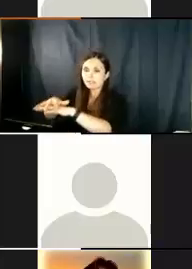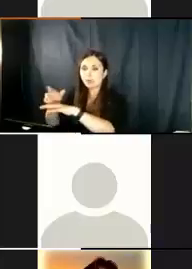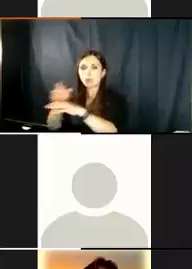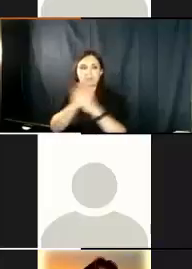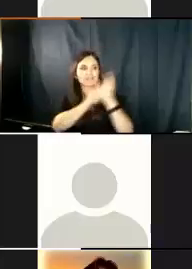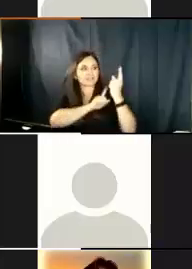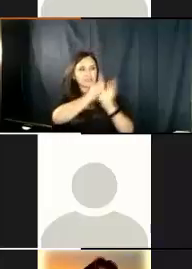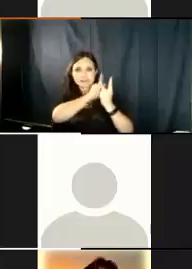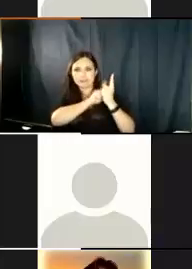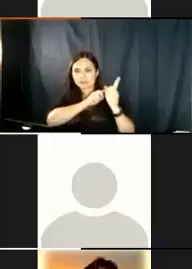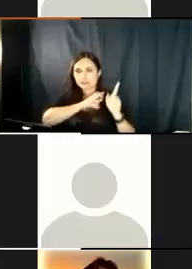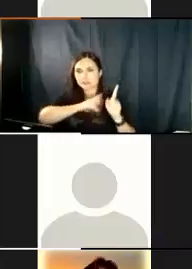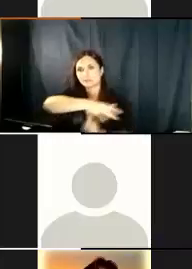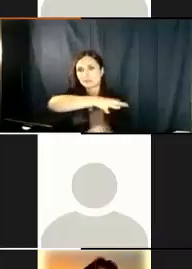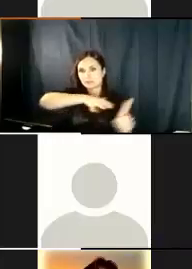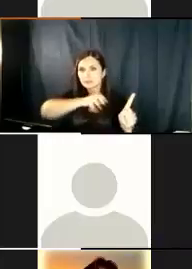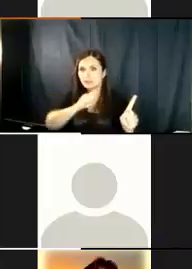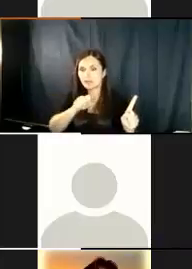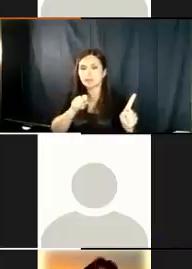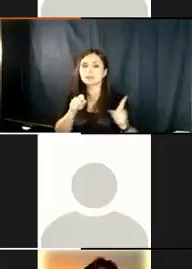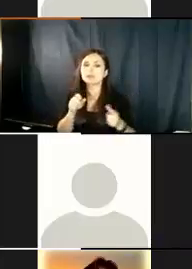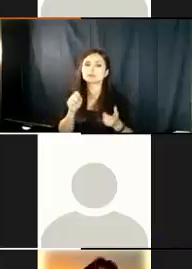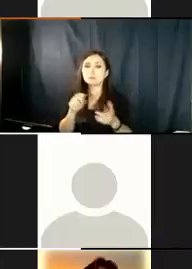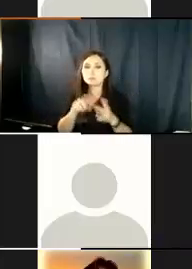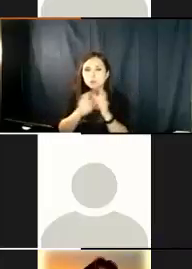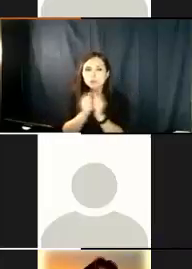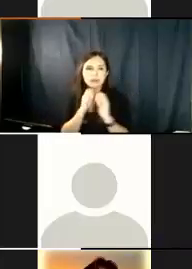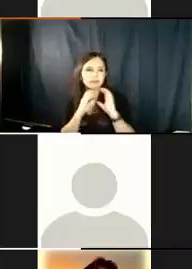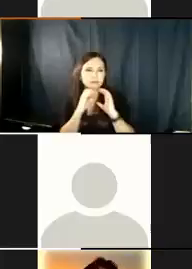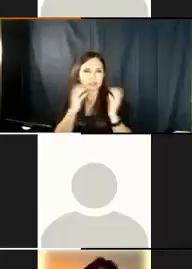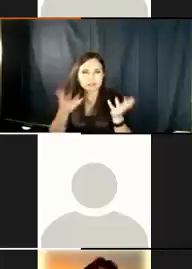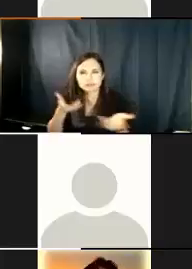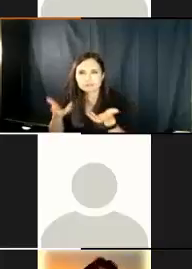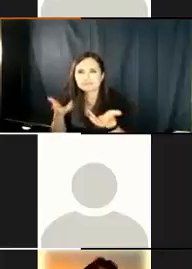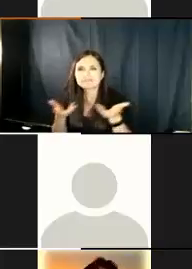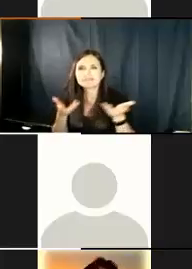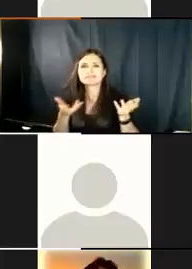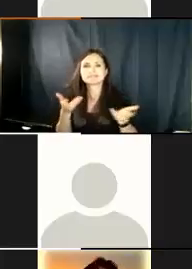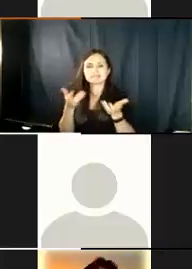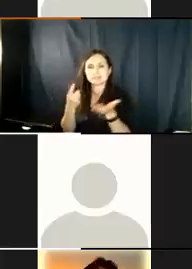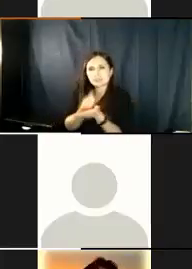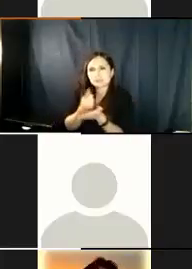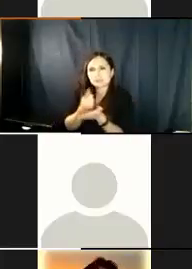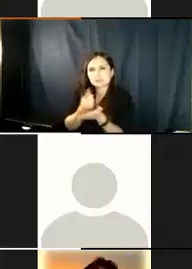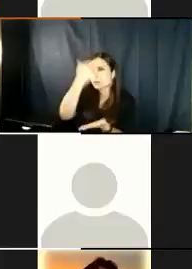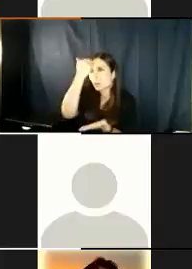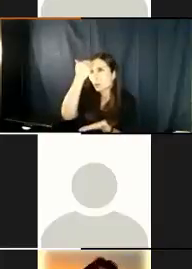To get us started with the conversation, sometimes we know where we want to get to but we don't